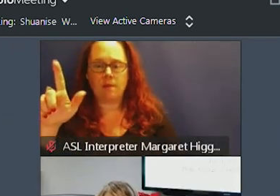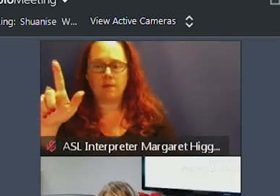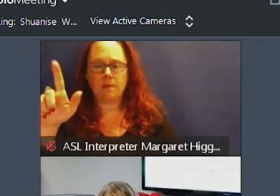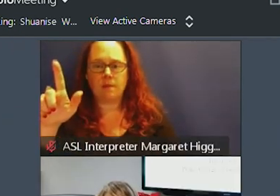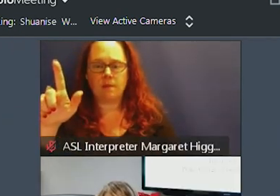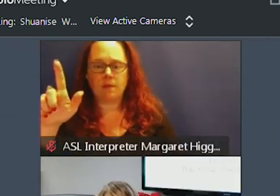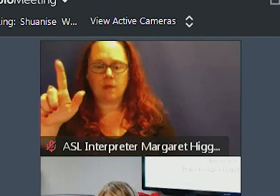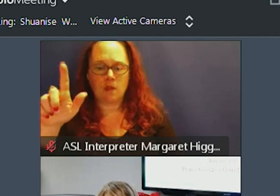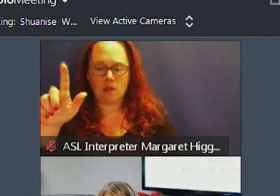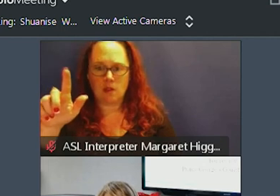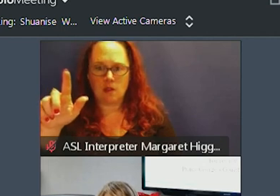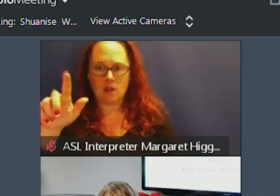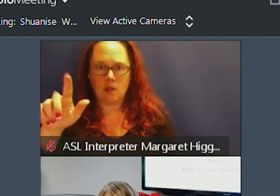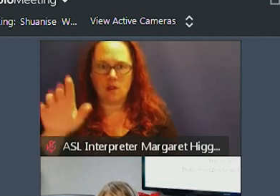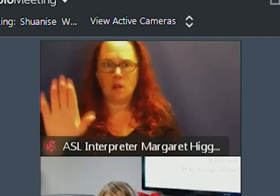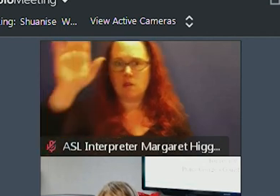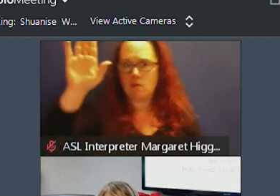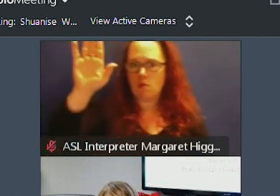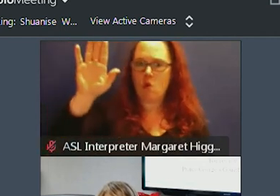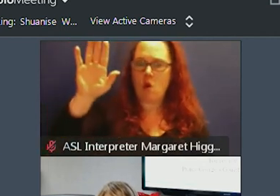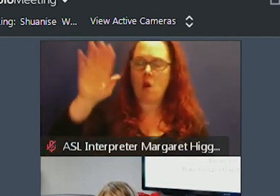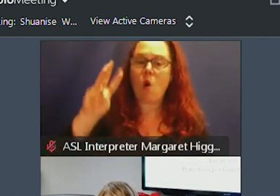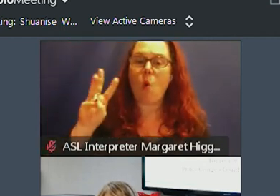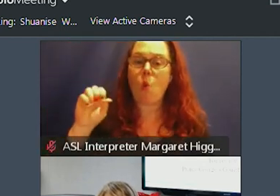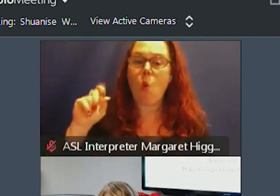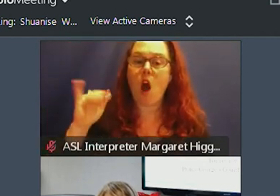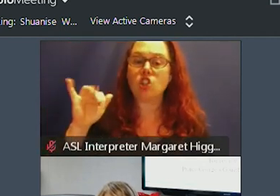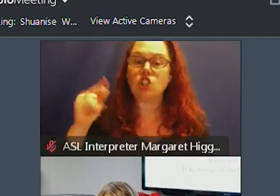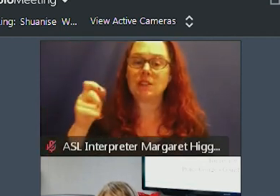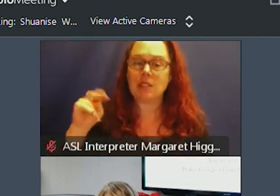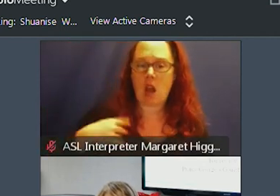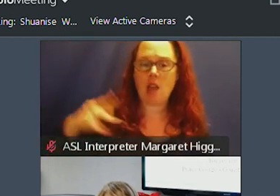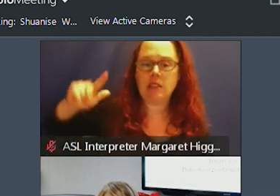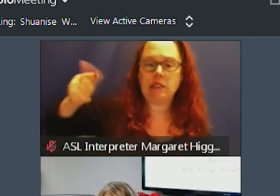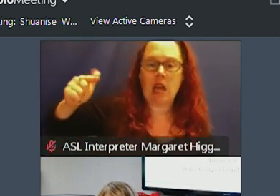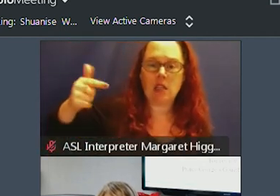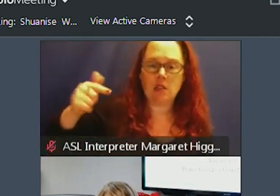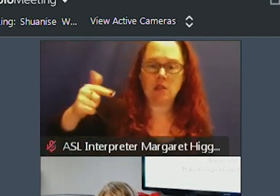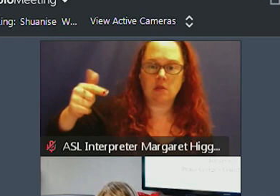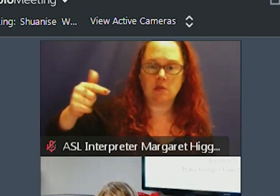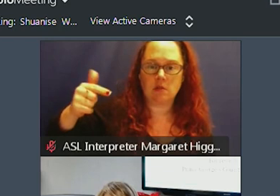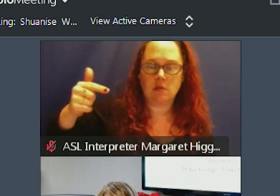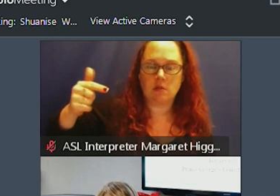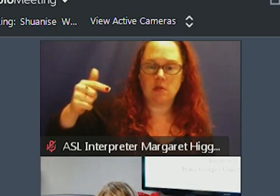Madam chair's commissioner Washington. I like to set that and if we move into discussion,